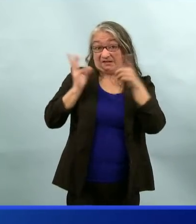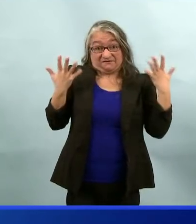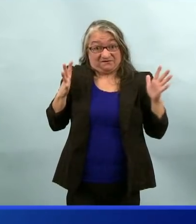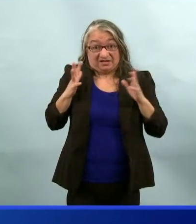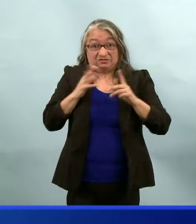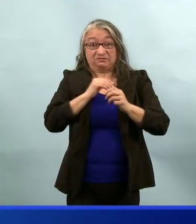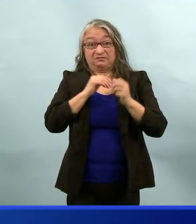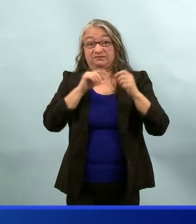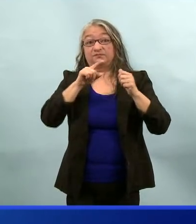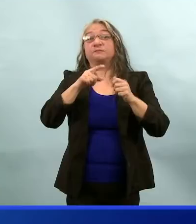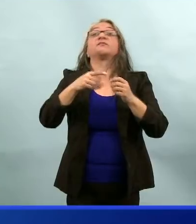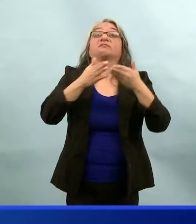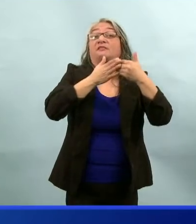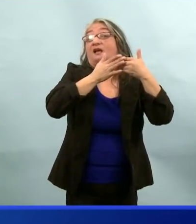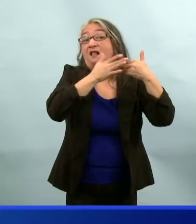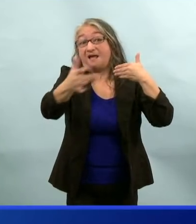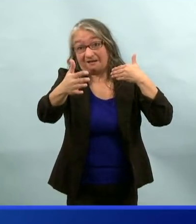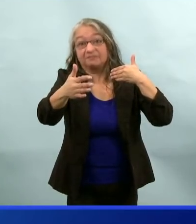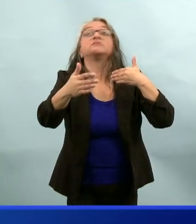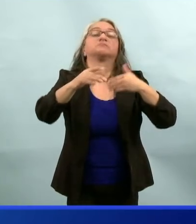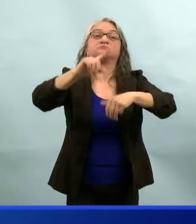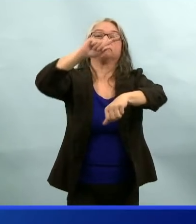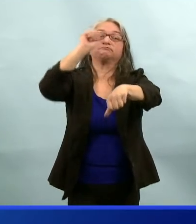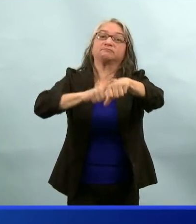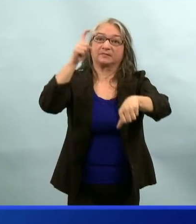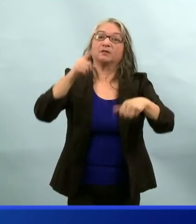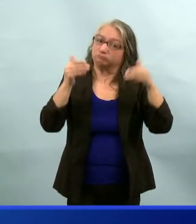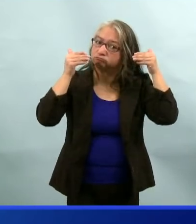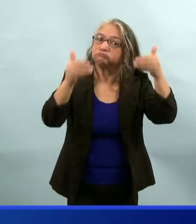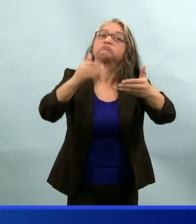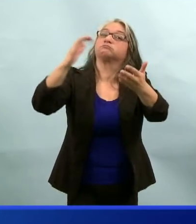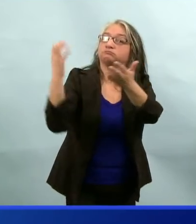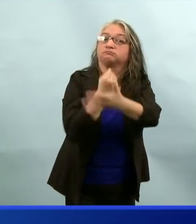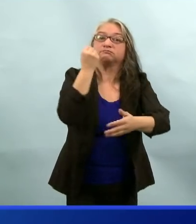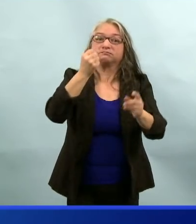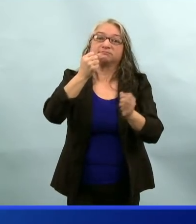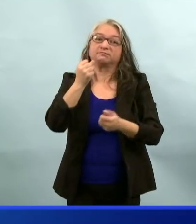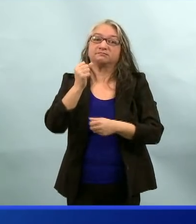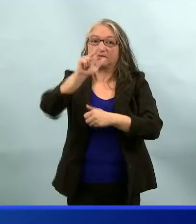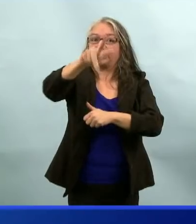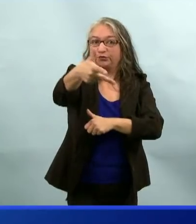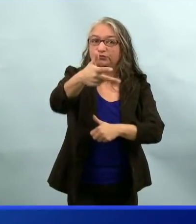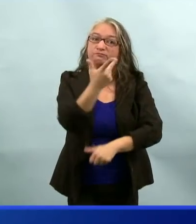the best way to get your body ready to fight if you should happen to come into contact with